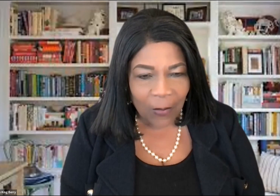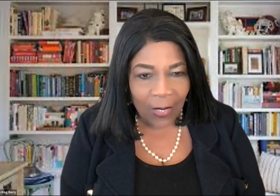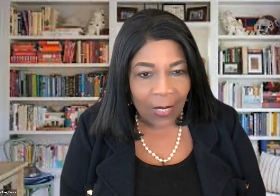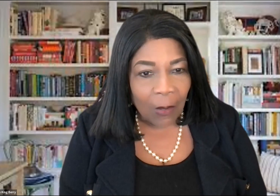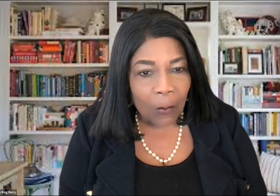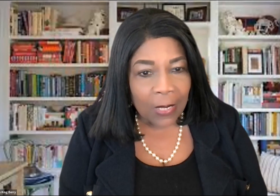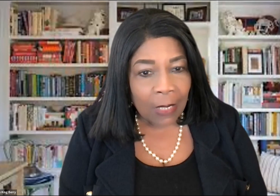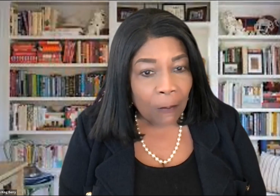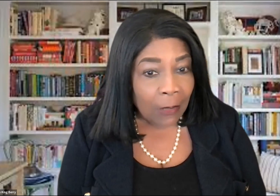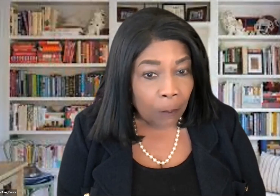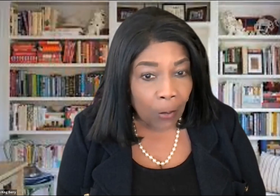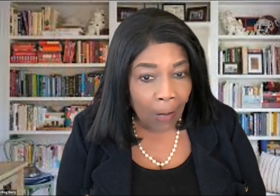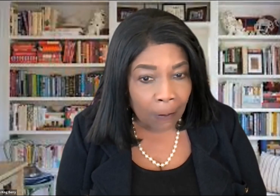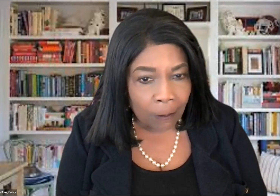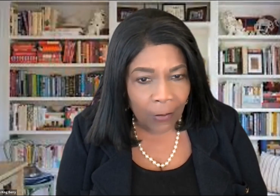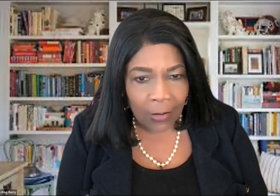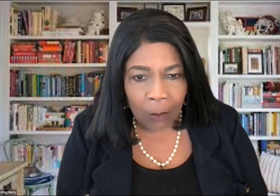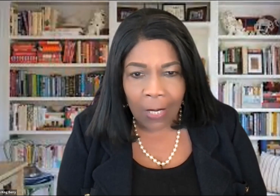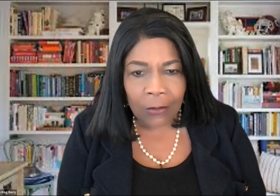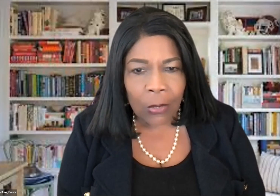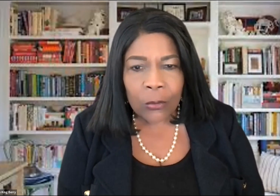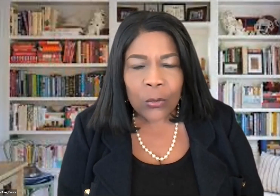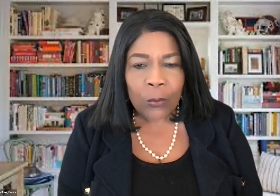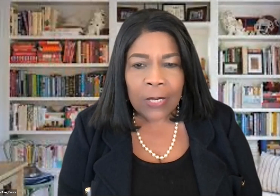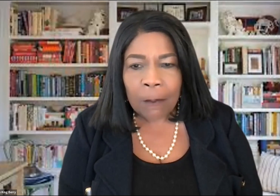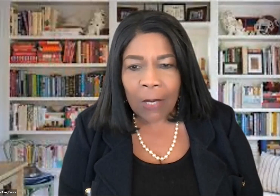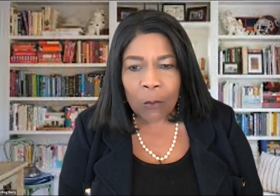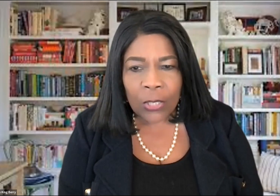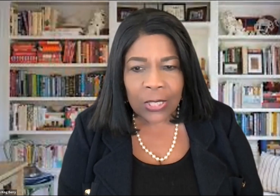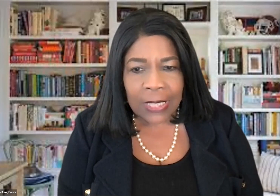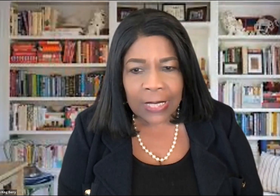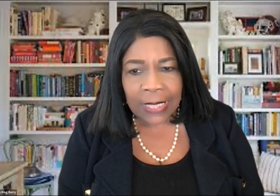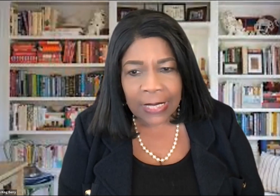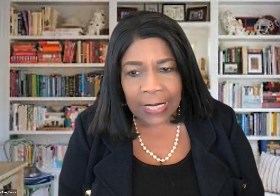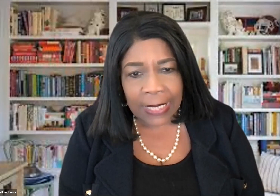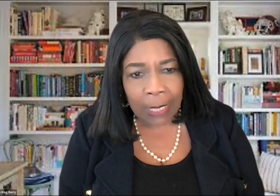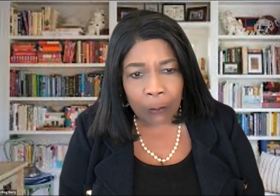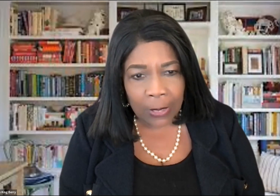The ball we identified the problem. There were untold stories about Washington, Dc.